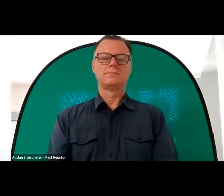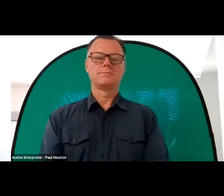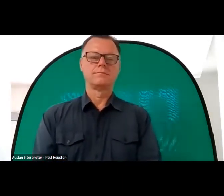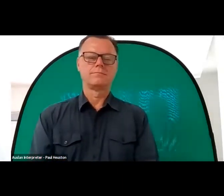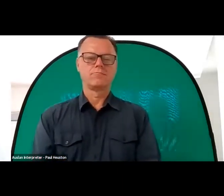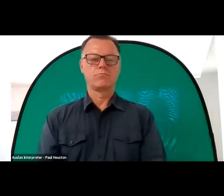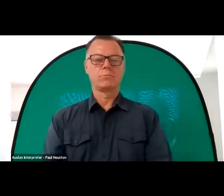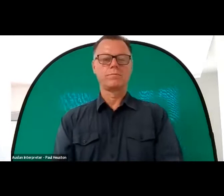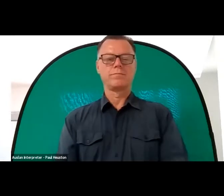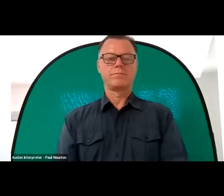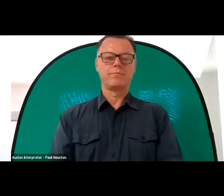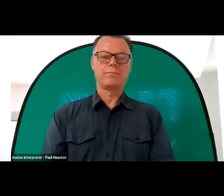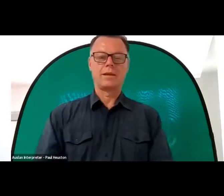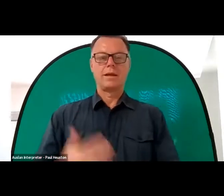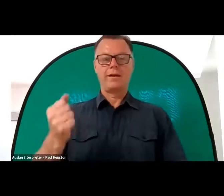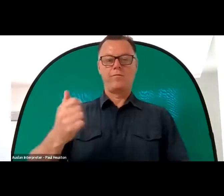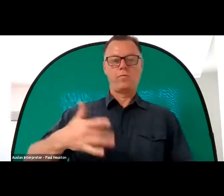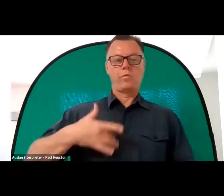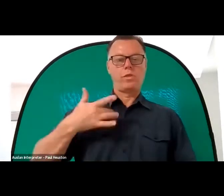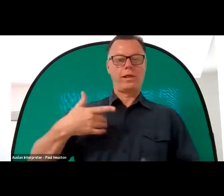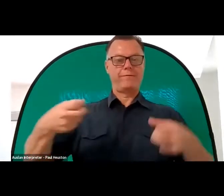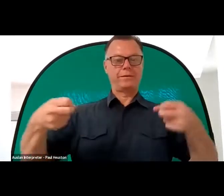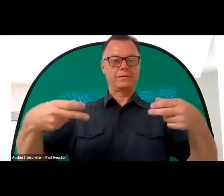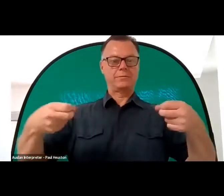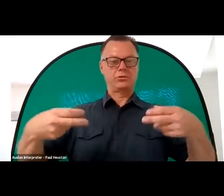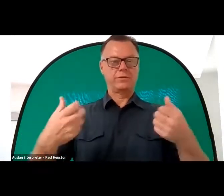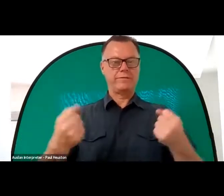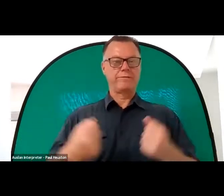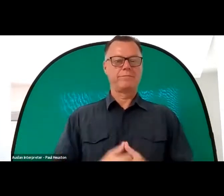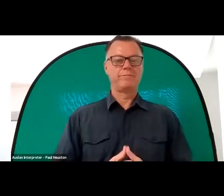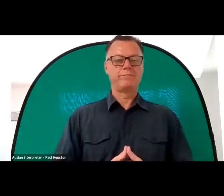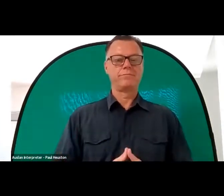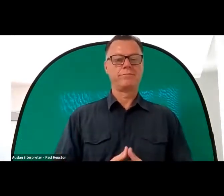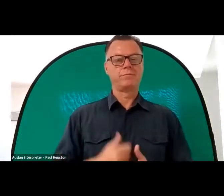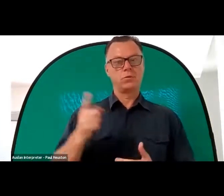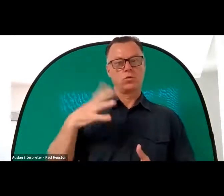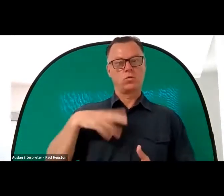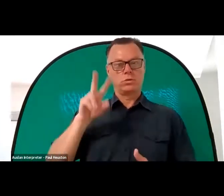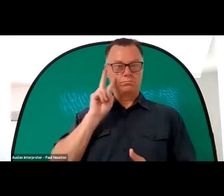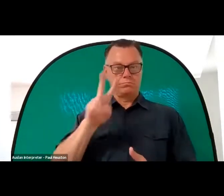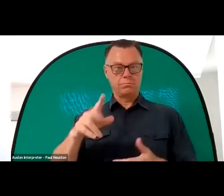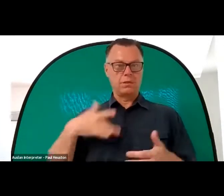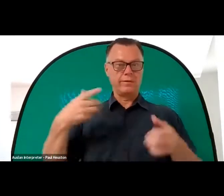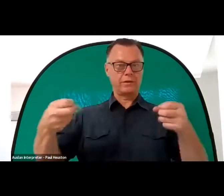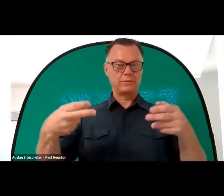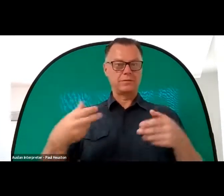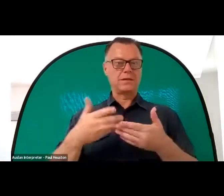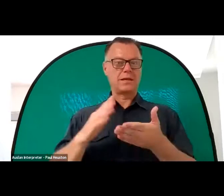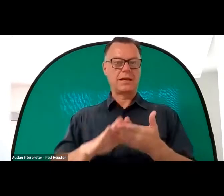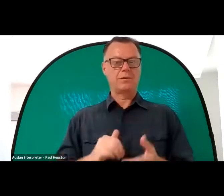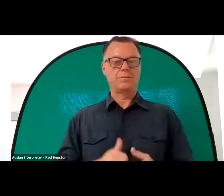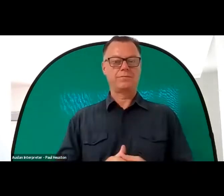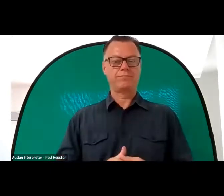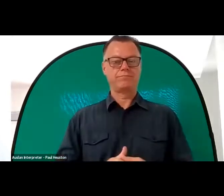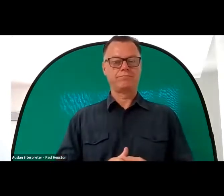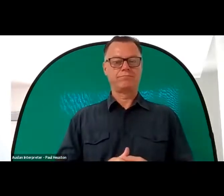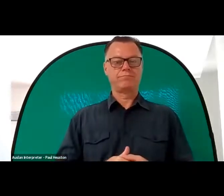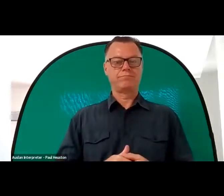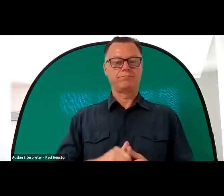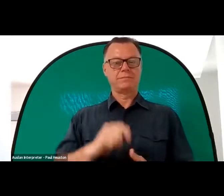problems, put it in the chat. You can ask questions on the Q&A function on the Webinar. We also have live captioning,